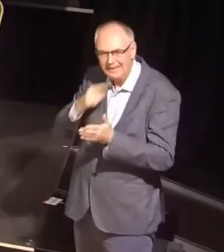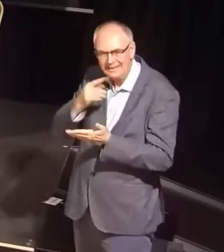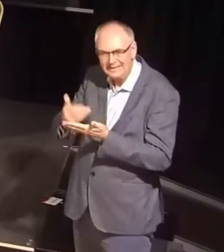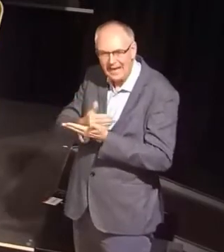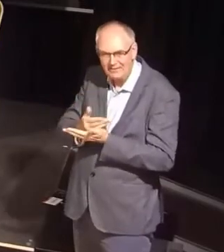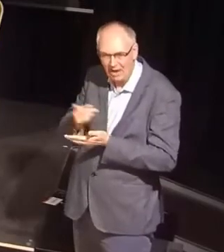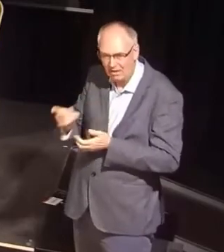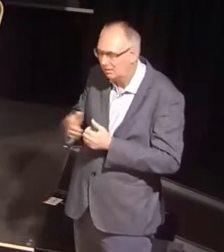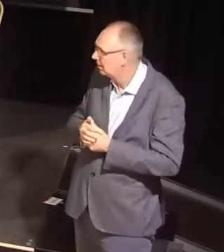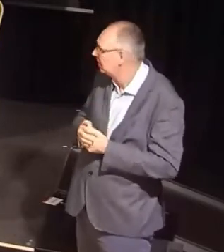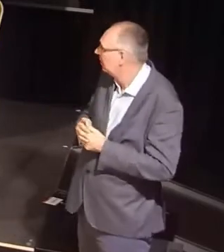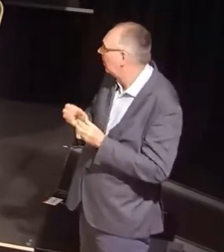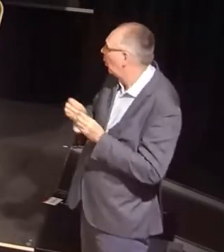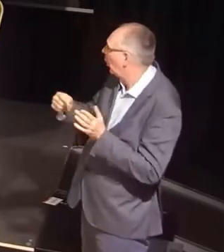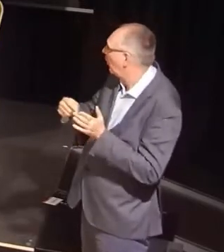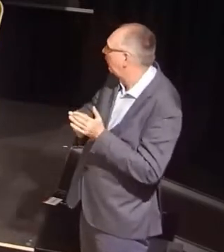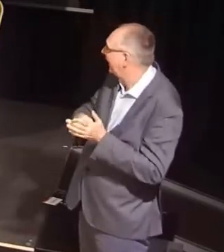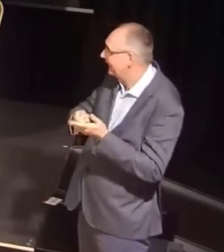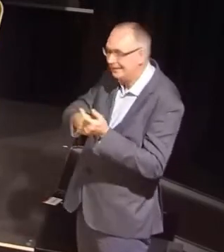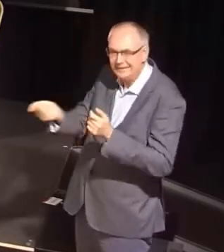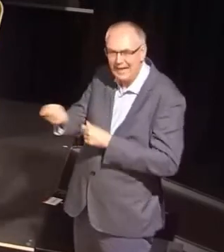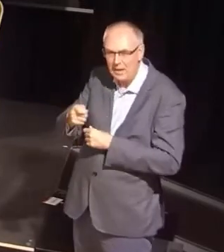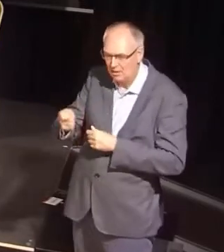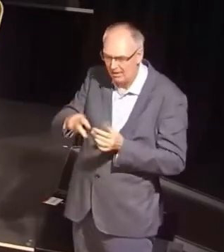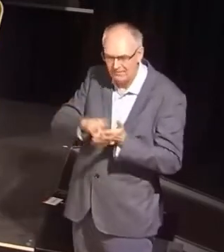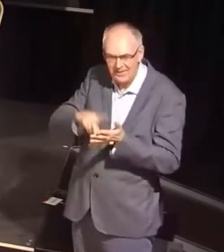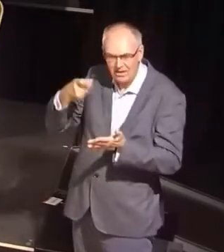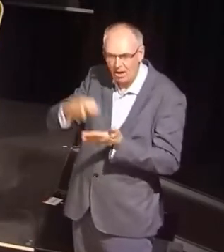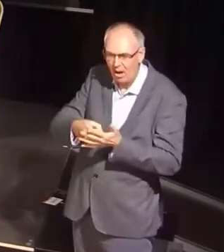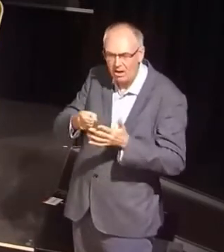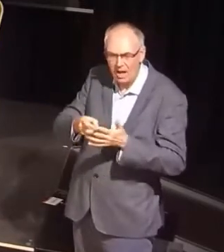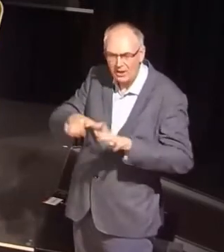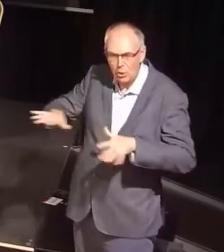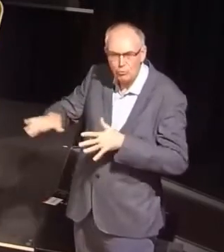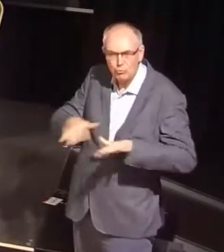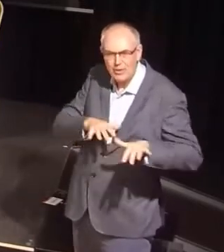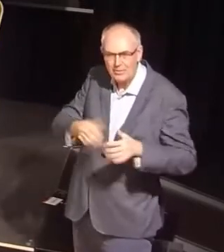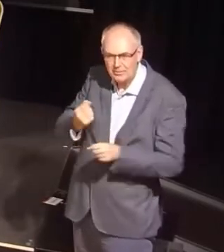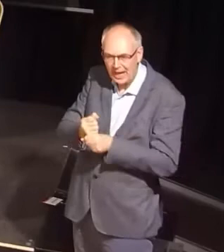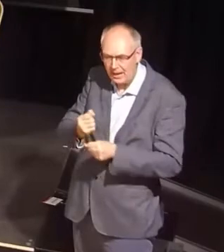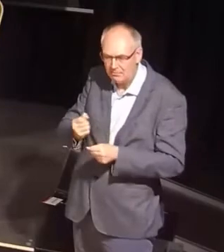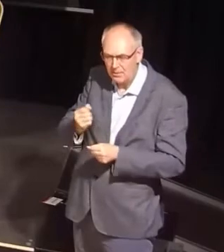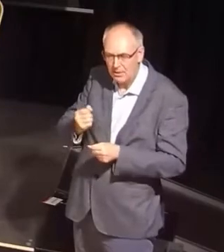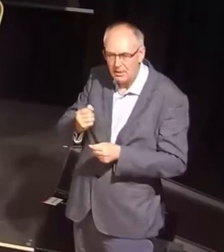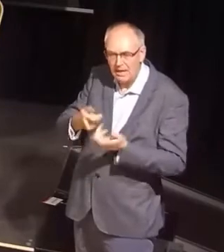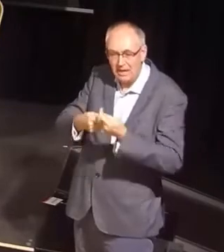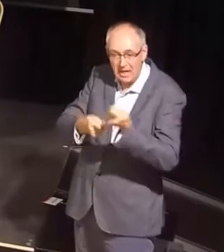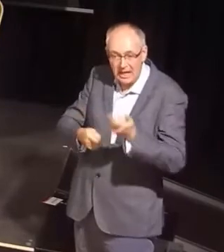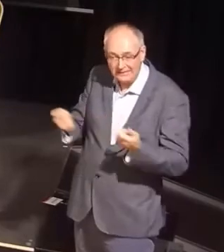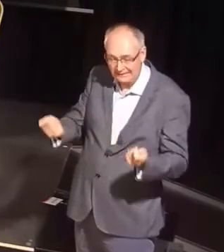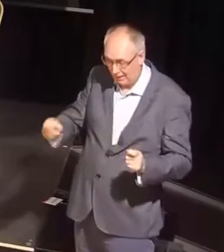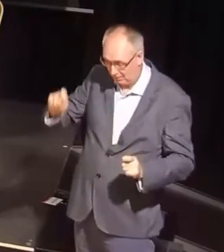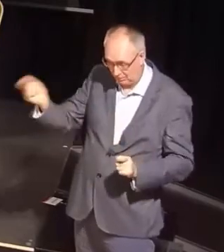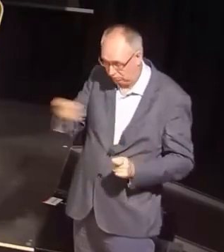Beat Saber It's a virtual reality rhythm game, you hold a light sabre in each hand and you have to cut through the coloured blocks